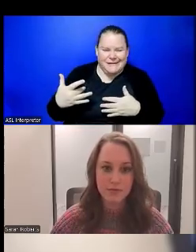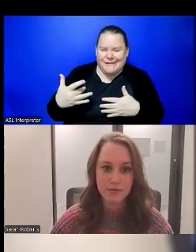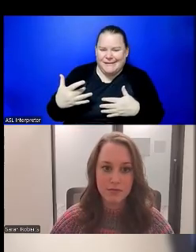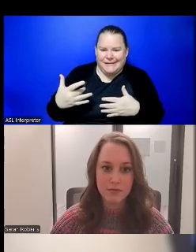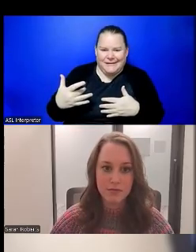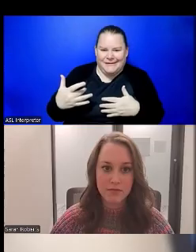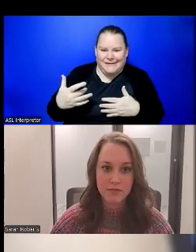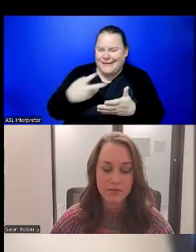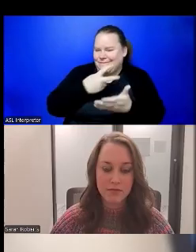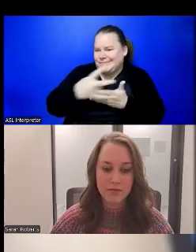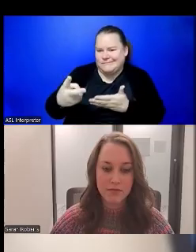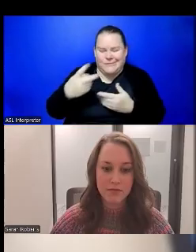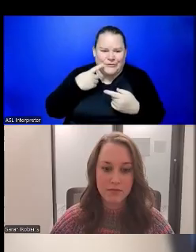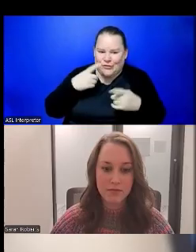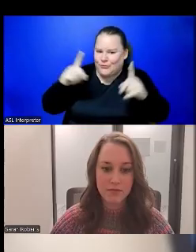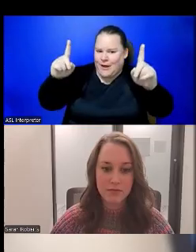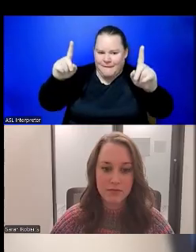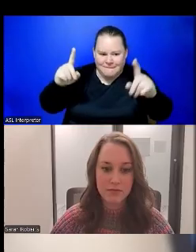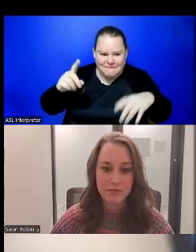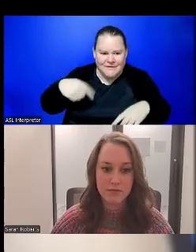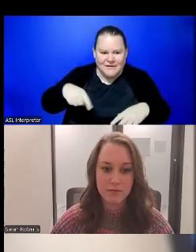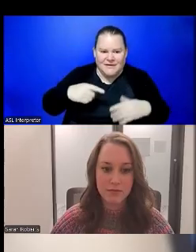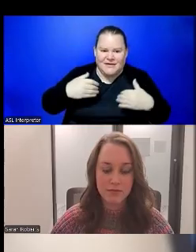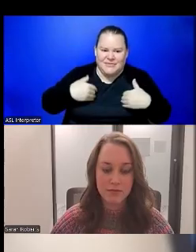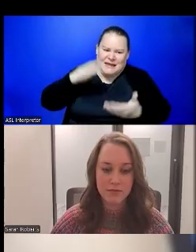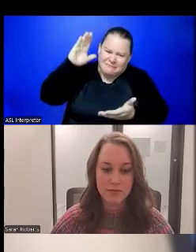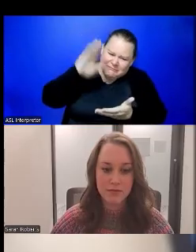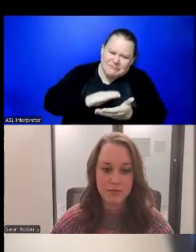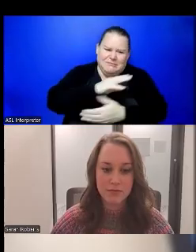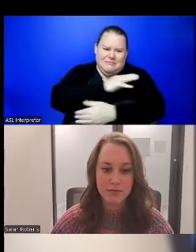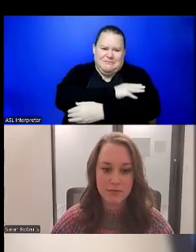have profound hypotonia, excessive sleepiness, minimal